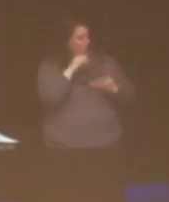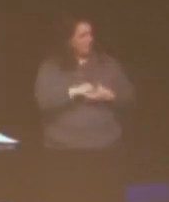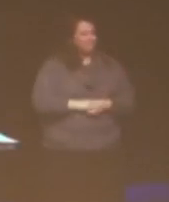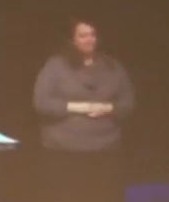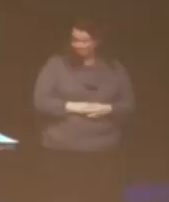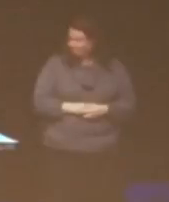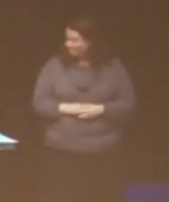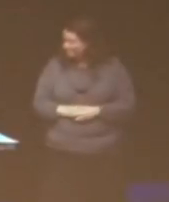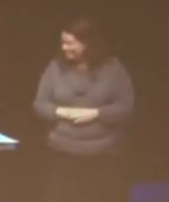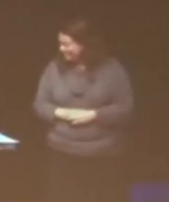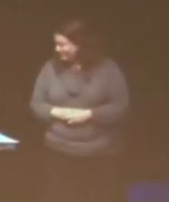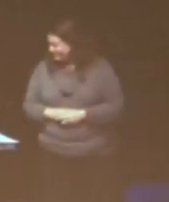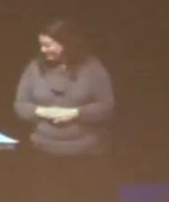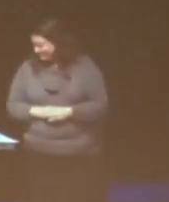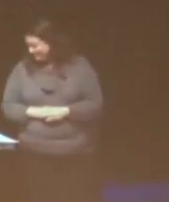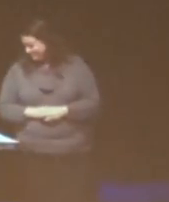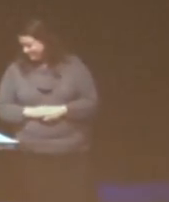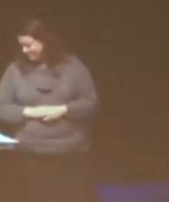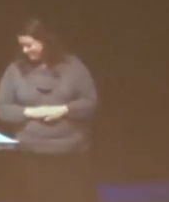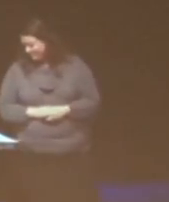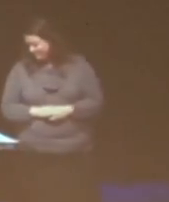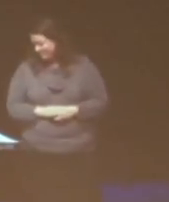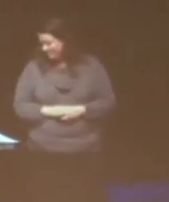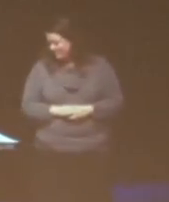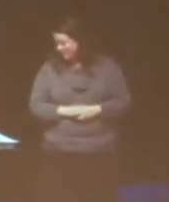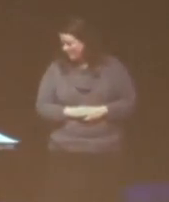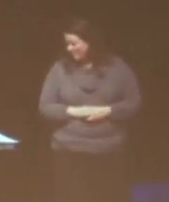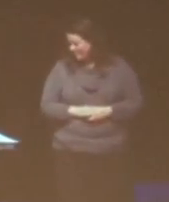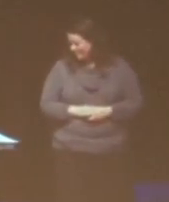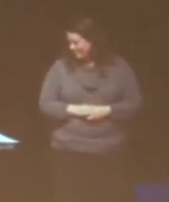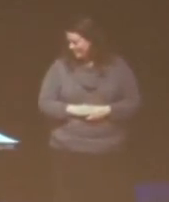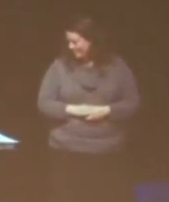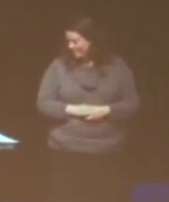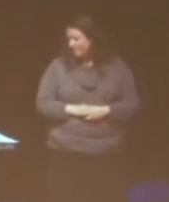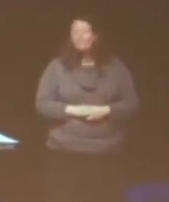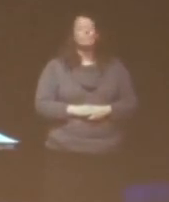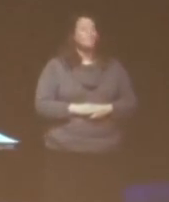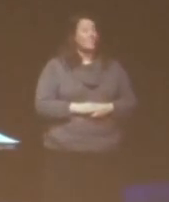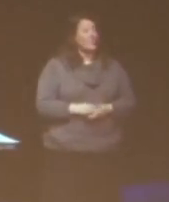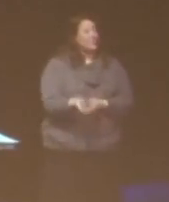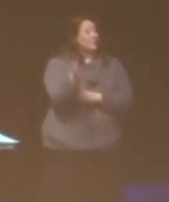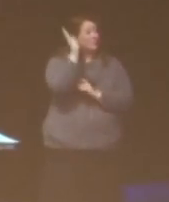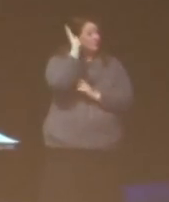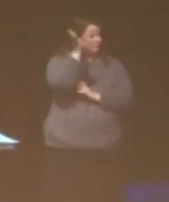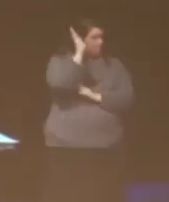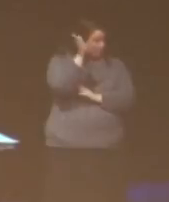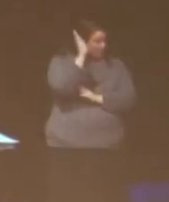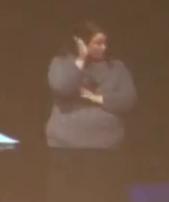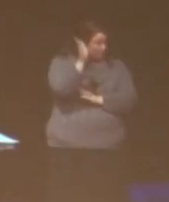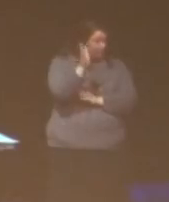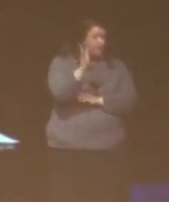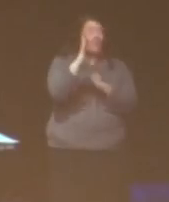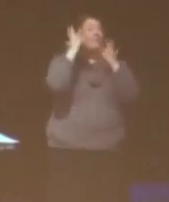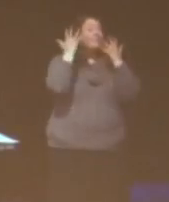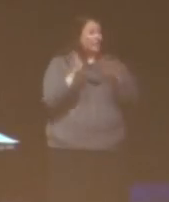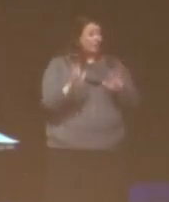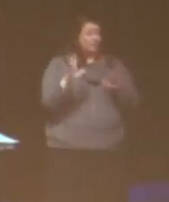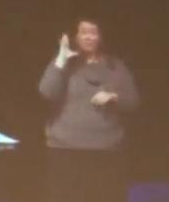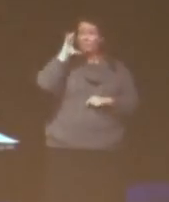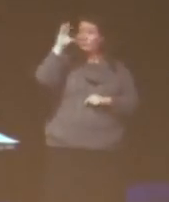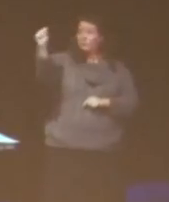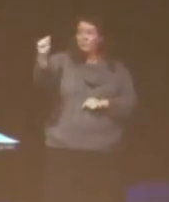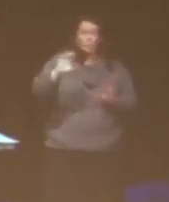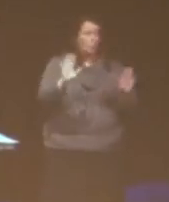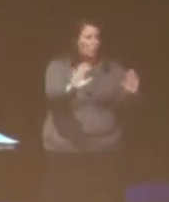so it's a learning experience for you, as well.